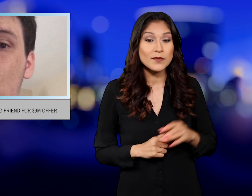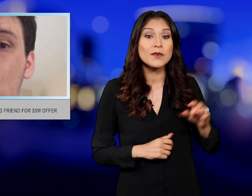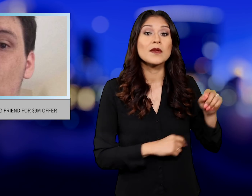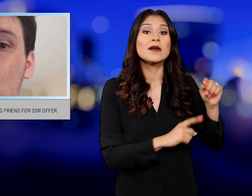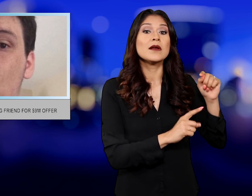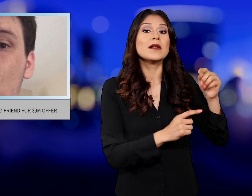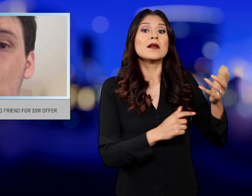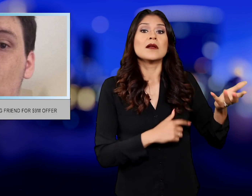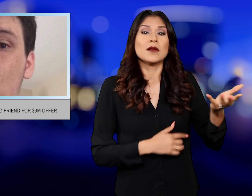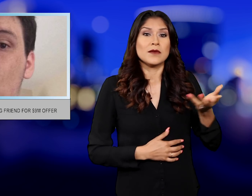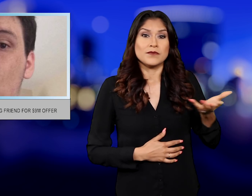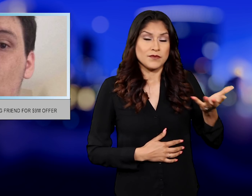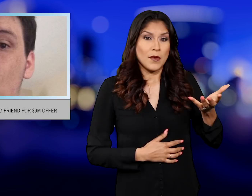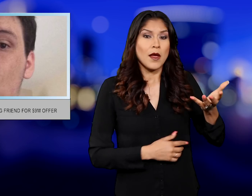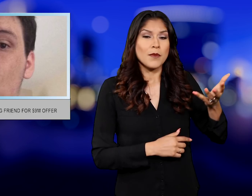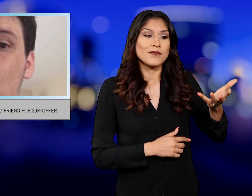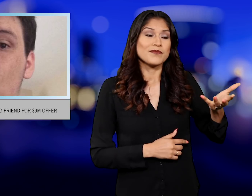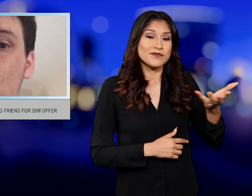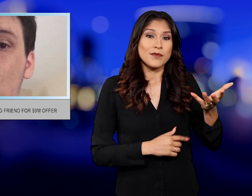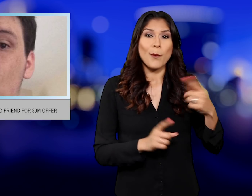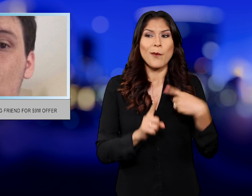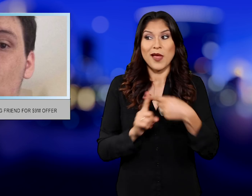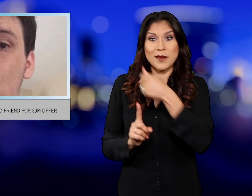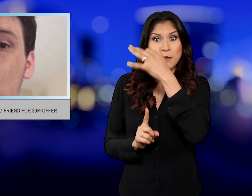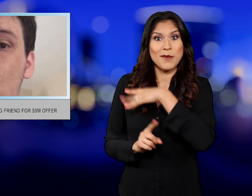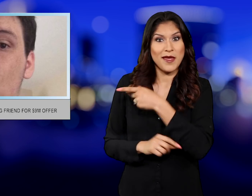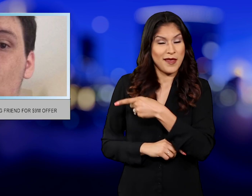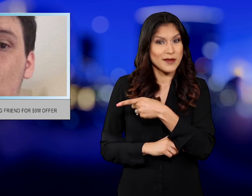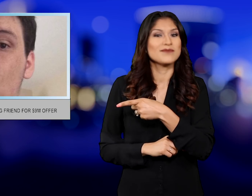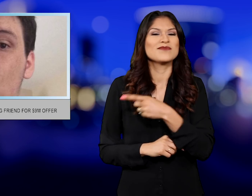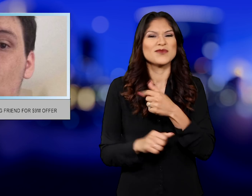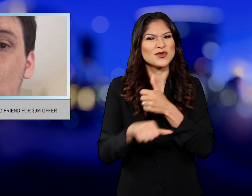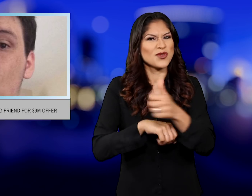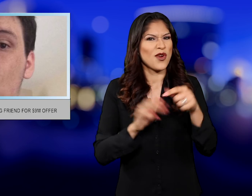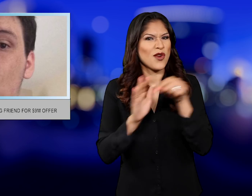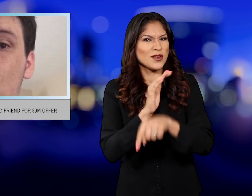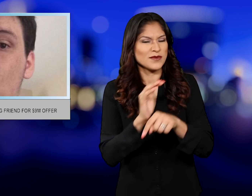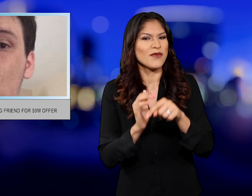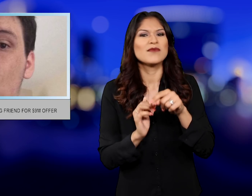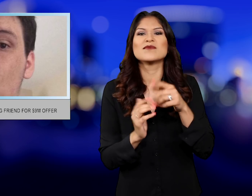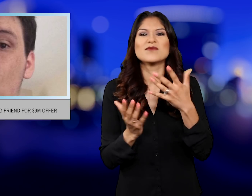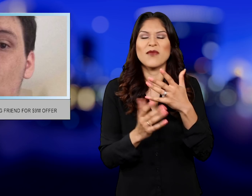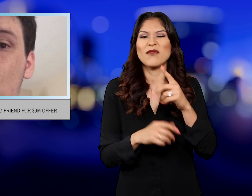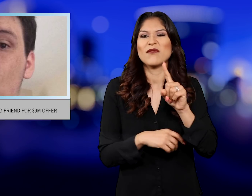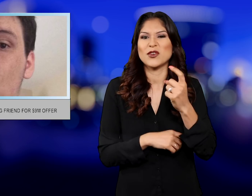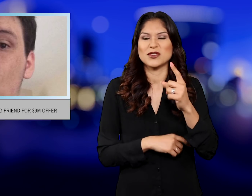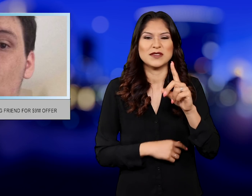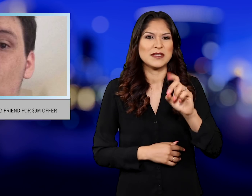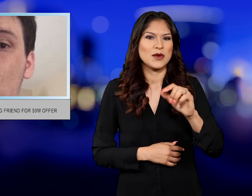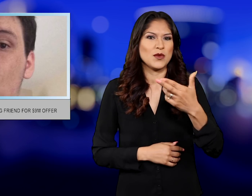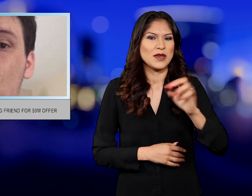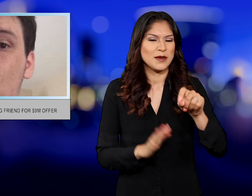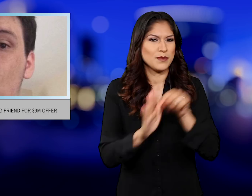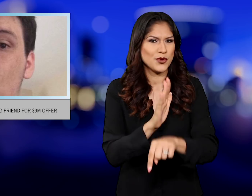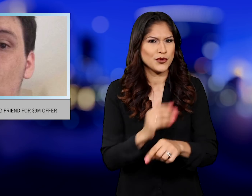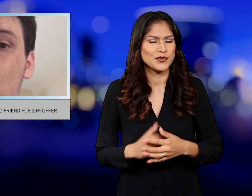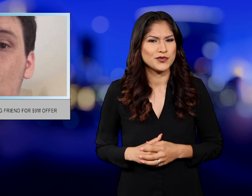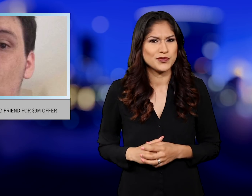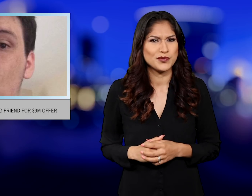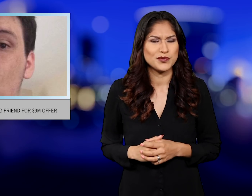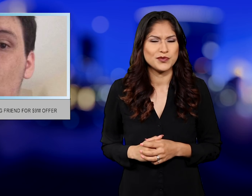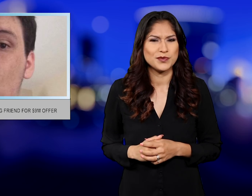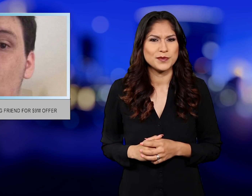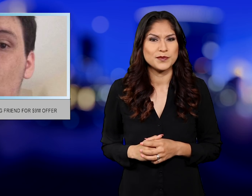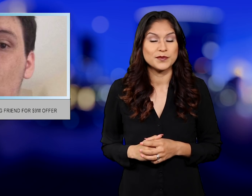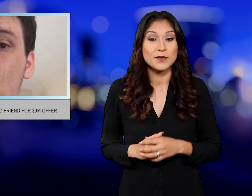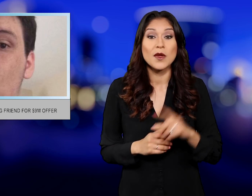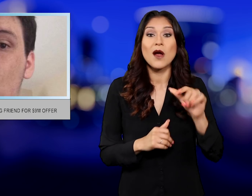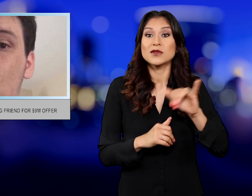Brehmer, her four accomplices and Schilmiller have all been charged with first-degree murder.